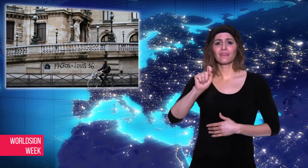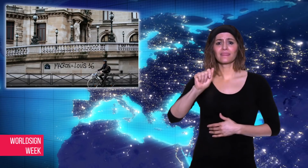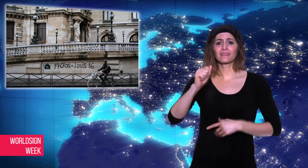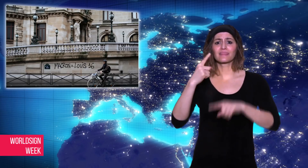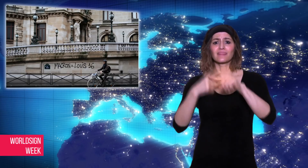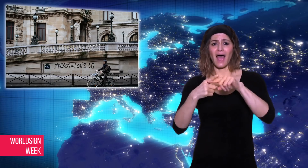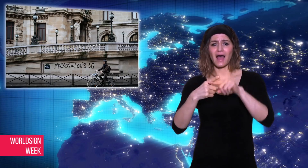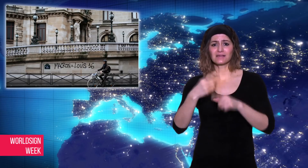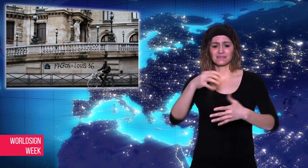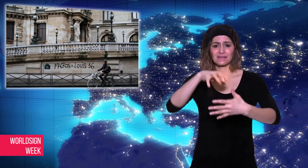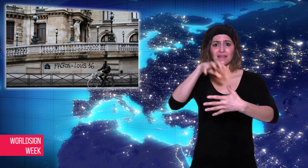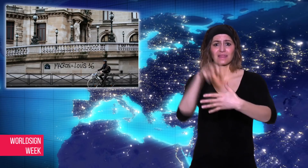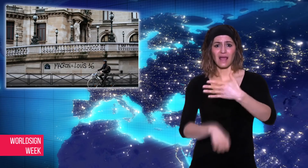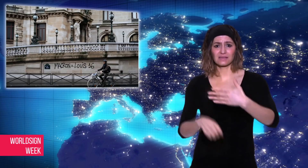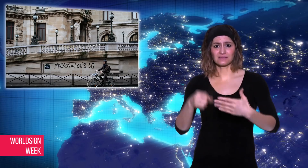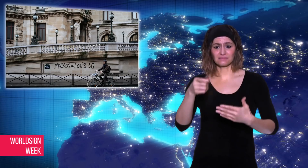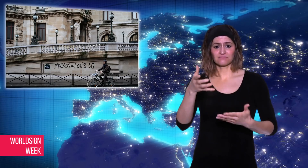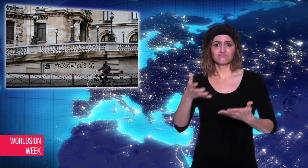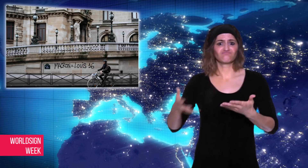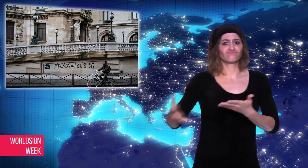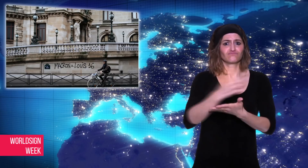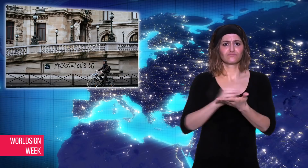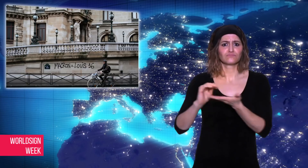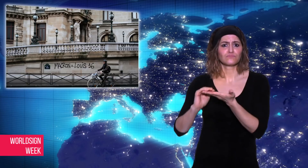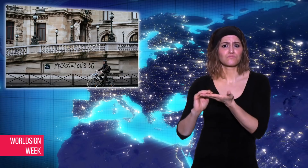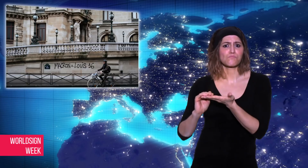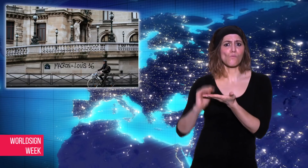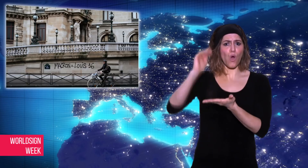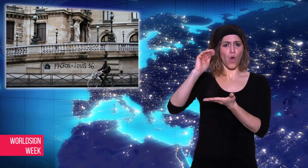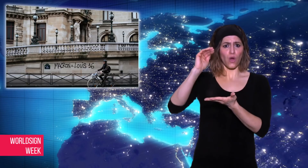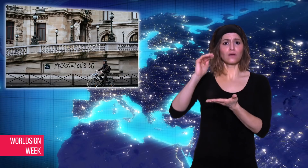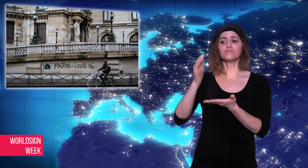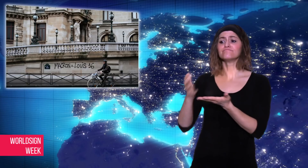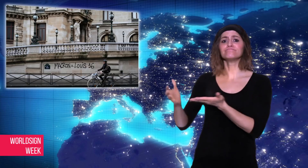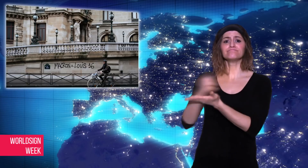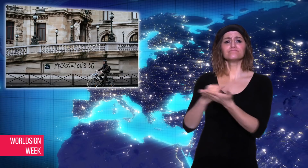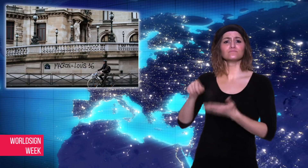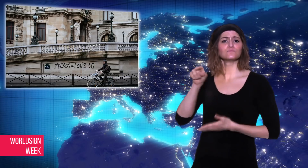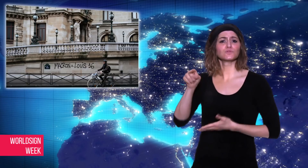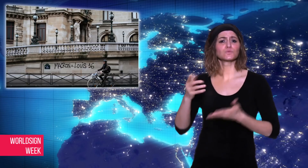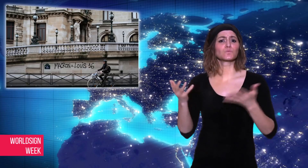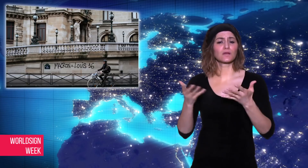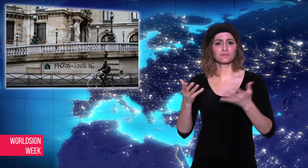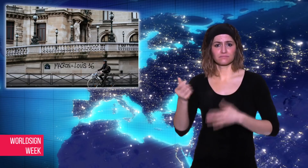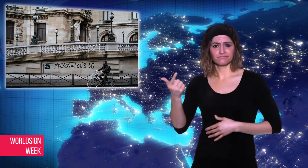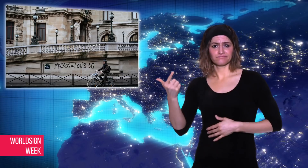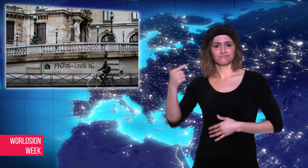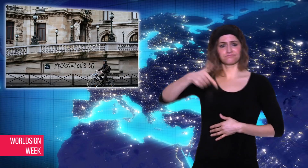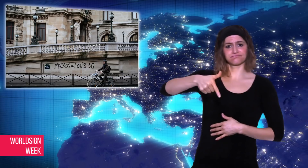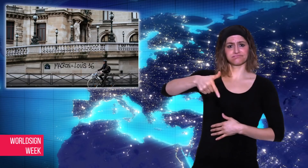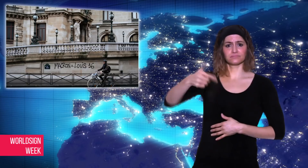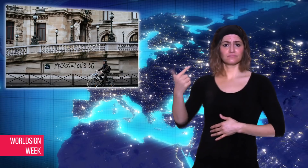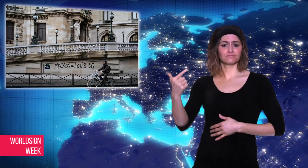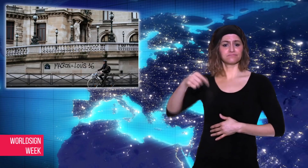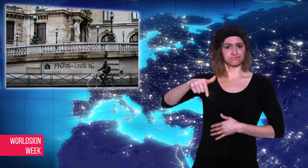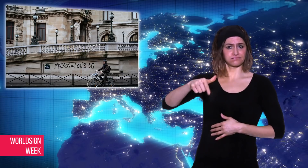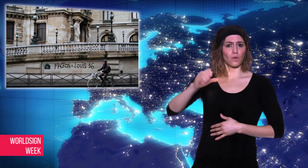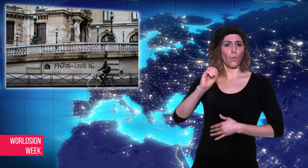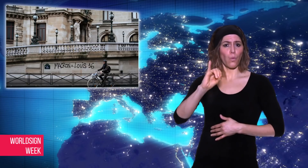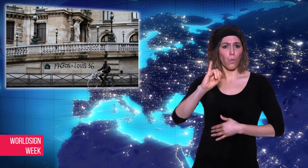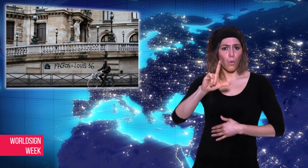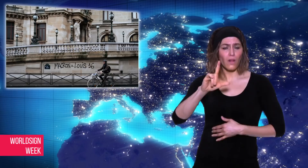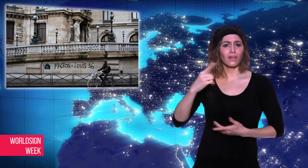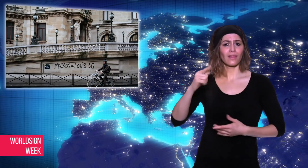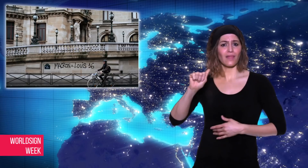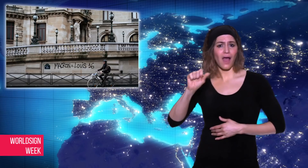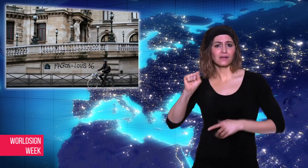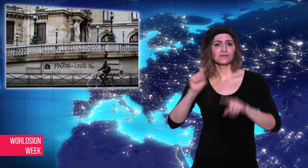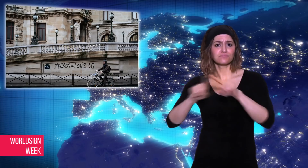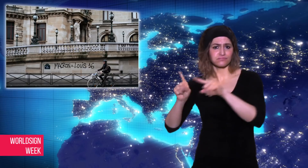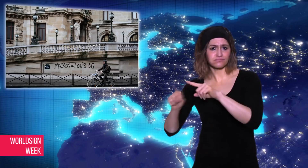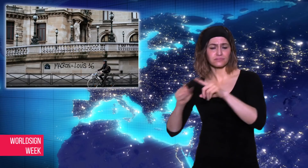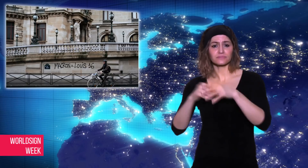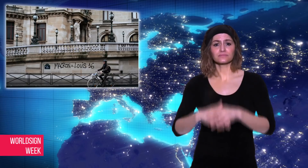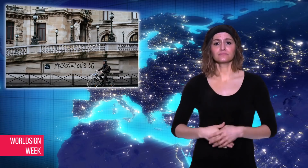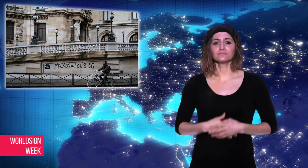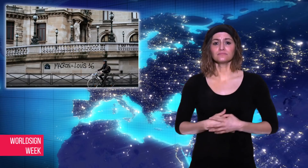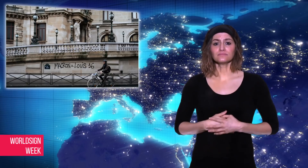The protests turned violent with buildings set on fire,